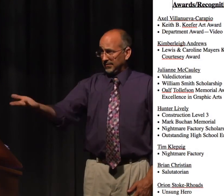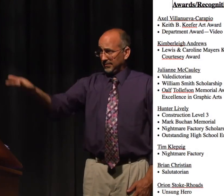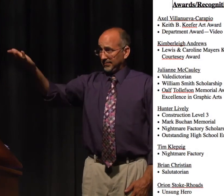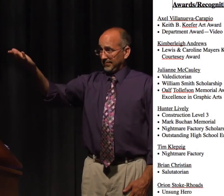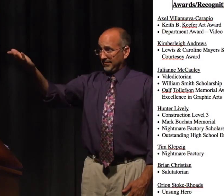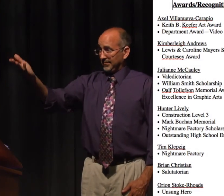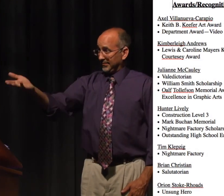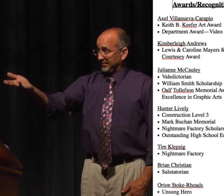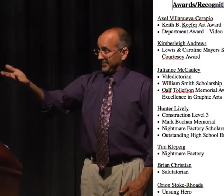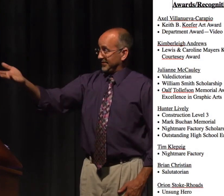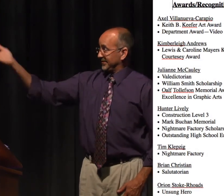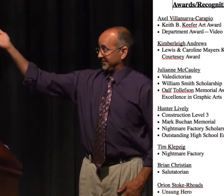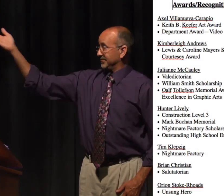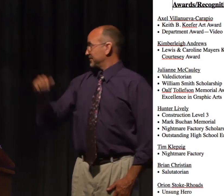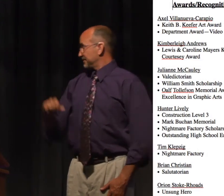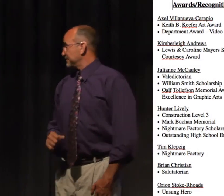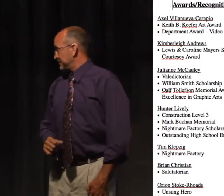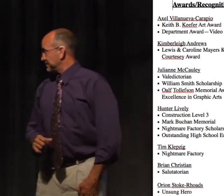Axel